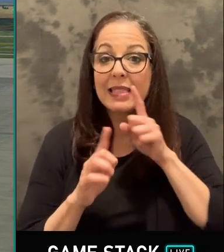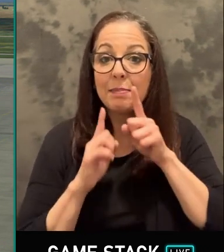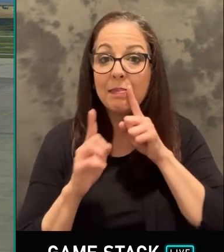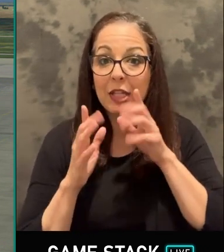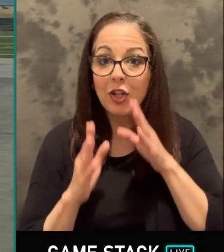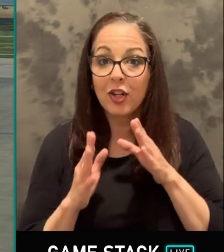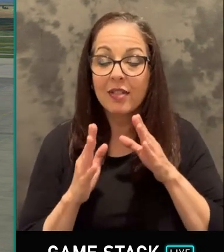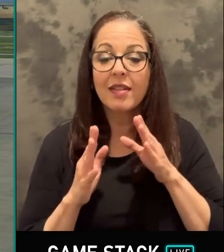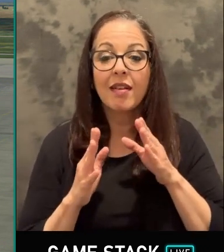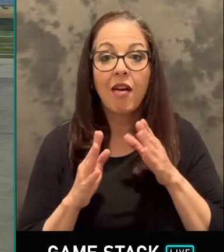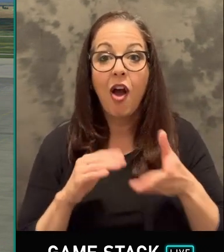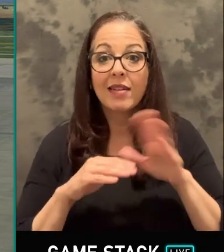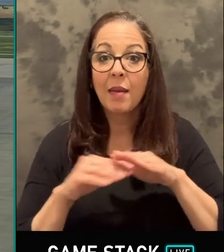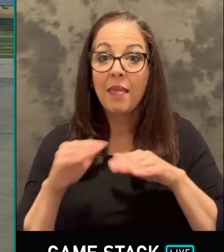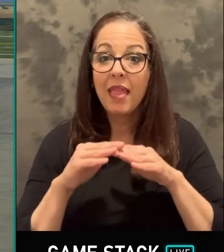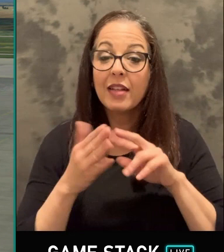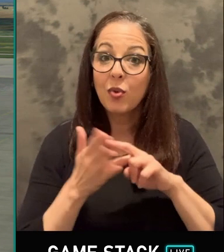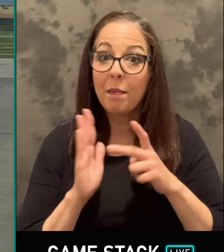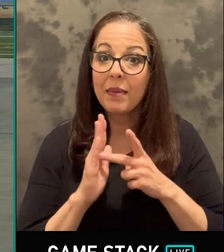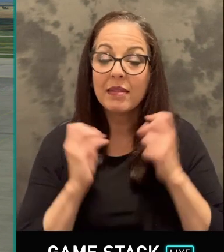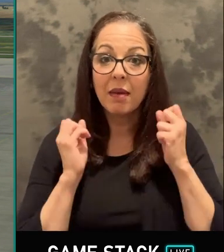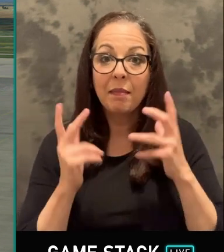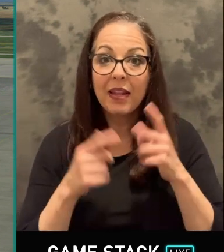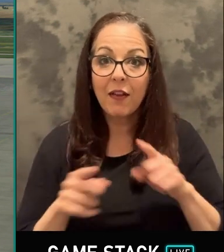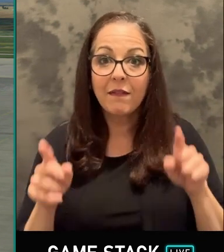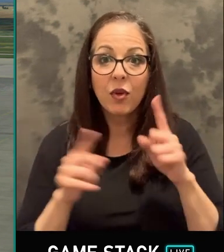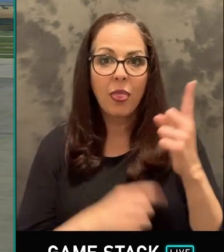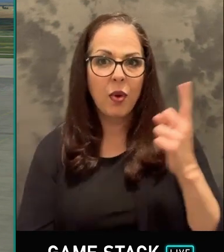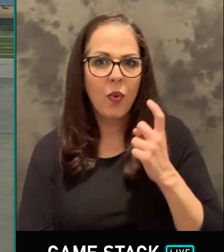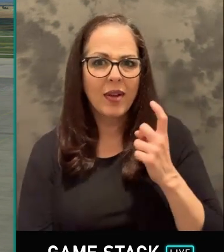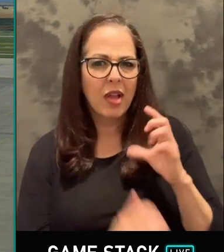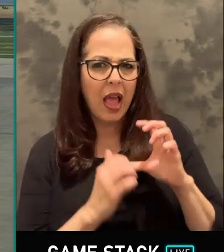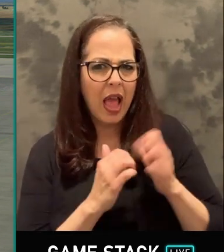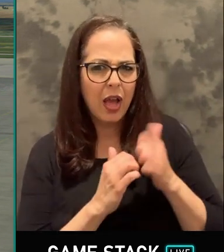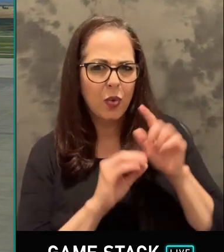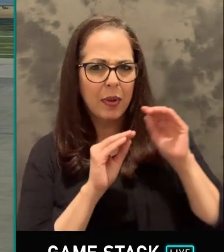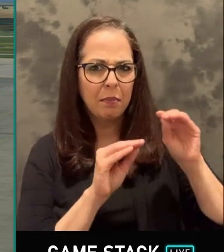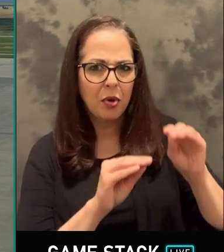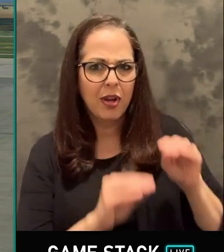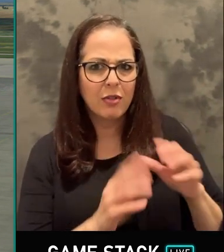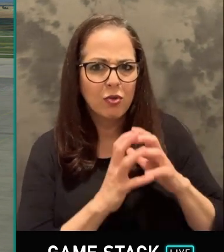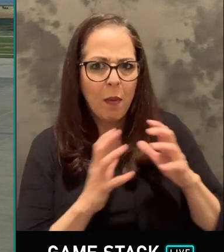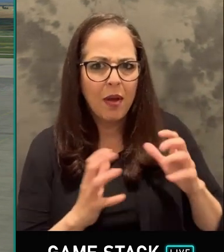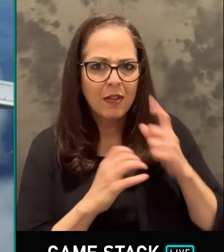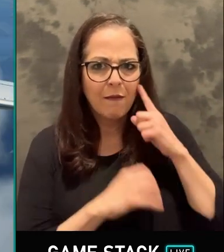you and the question was how do we handle so much video for Flight Simulator?